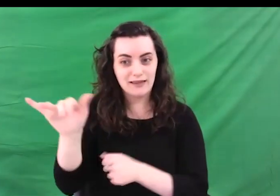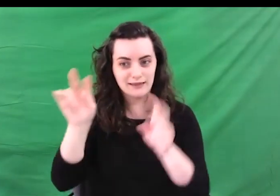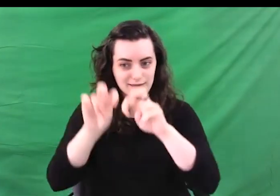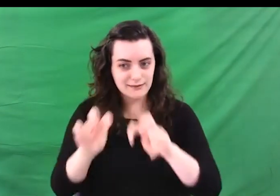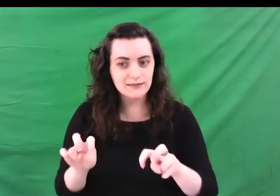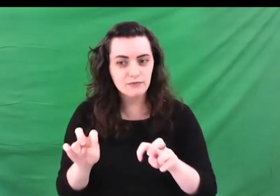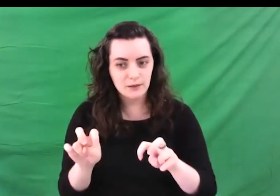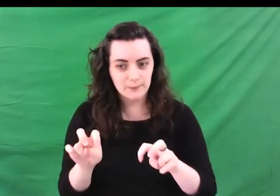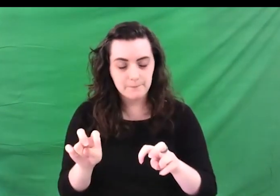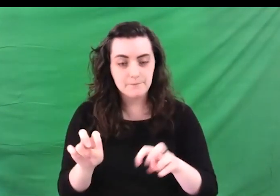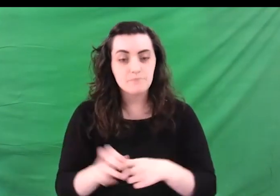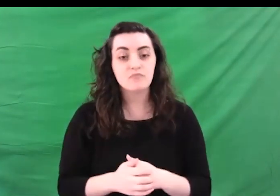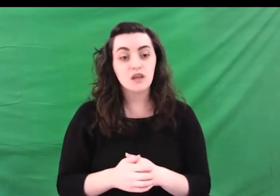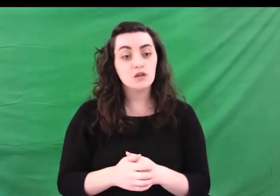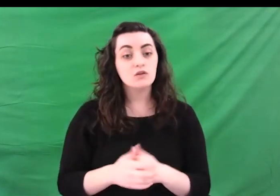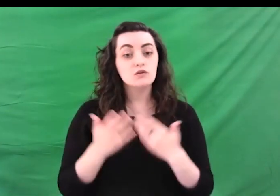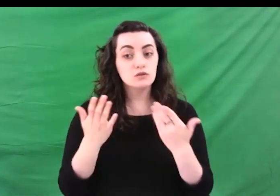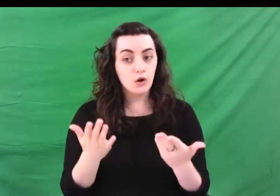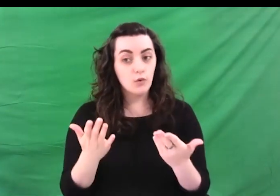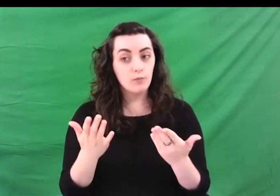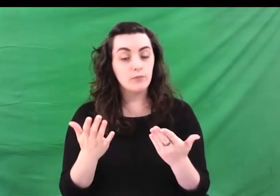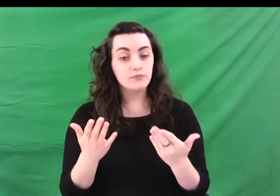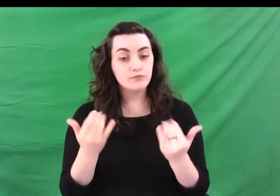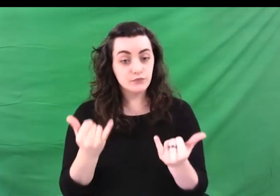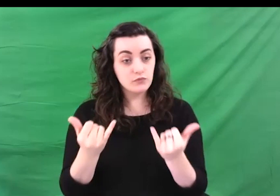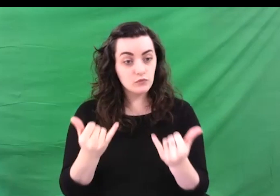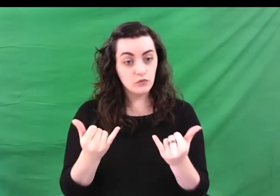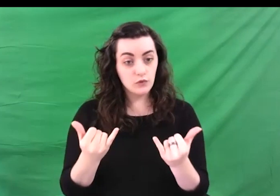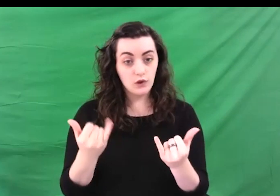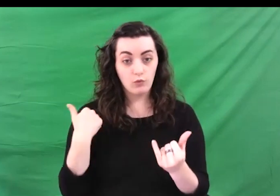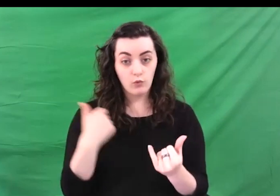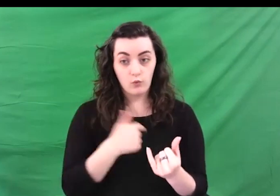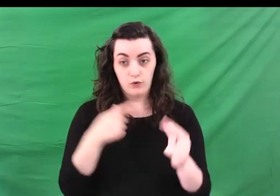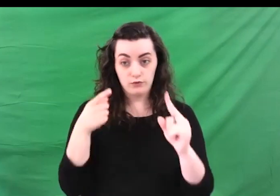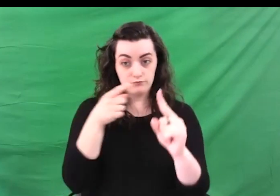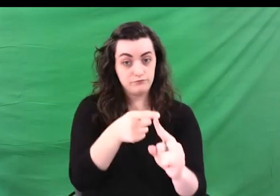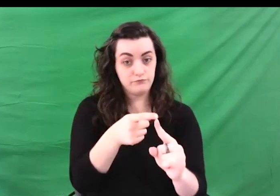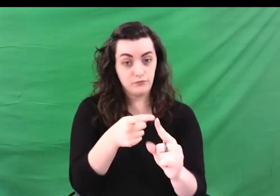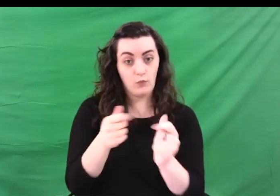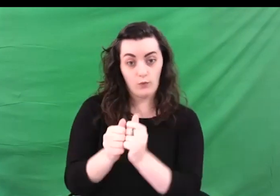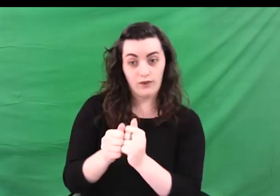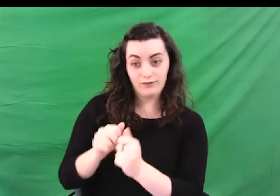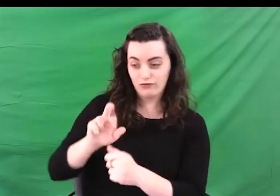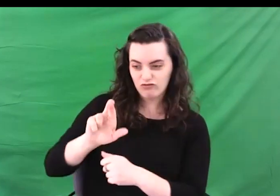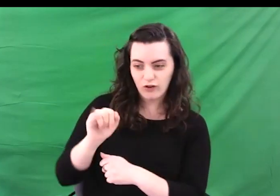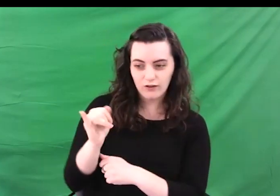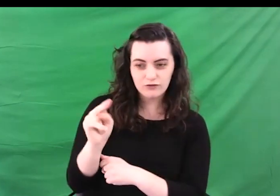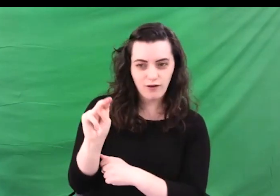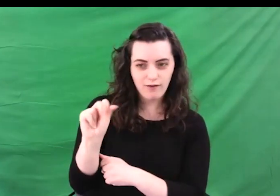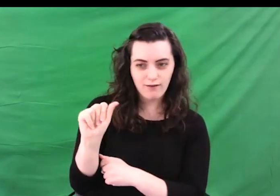So what we're working with right now, what we're targeting right now with Raji Anna is what we call the FLSZ rule.